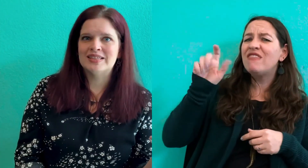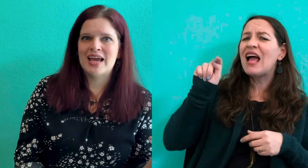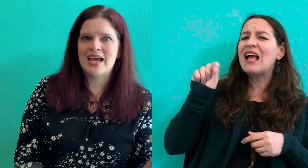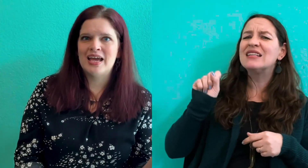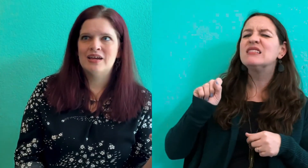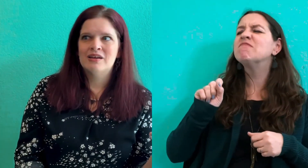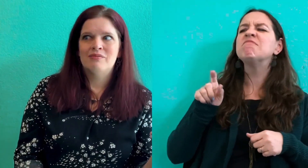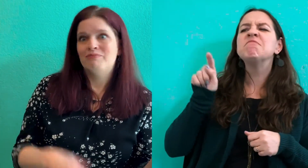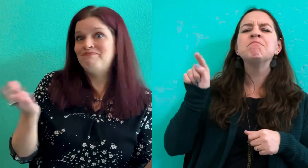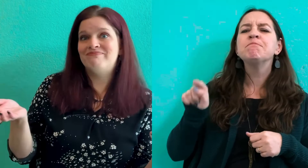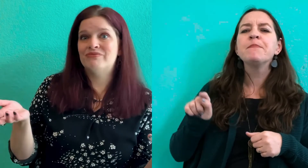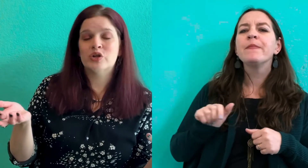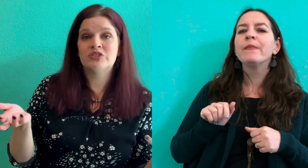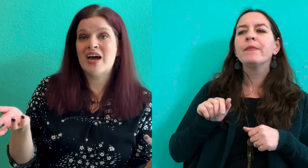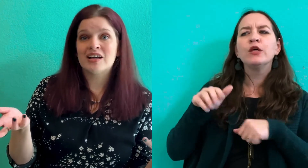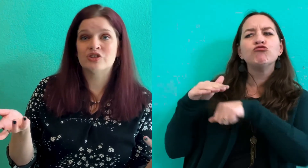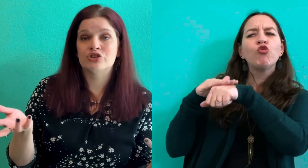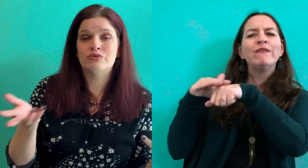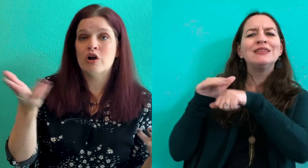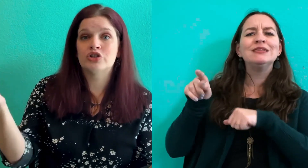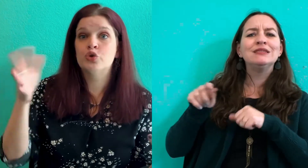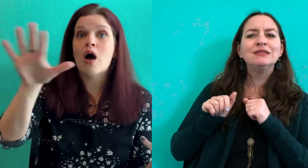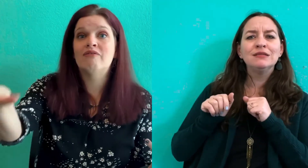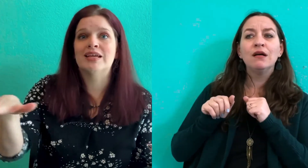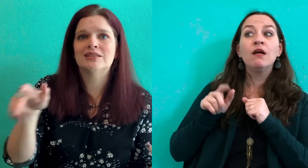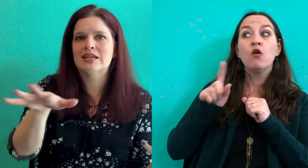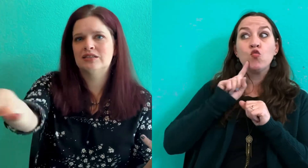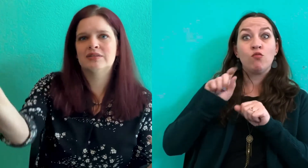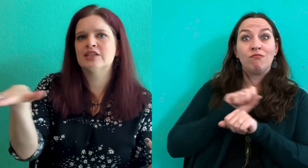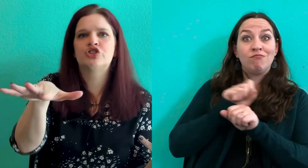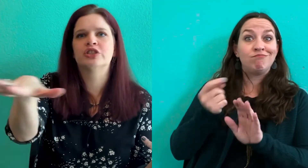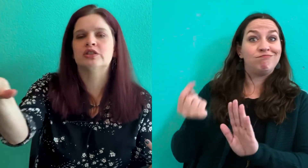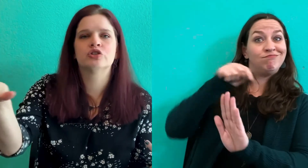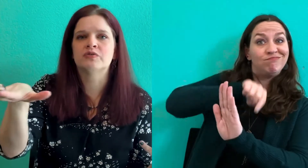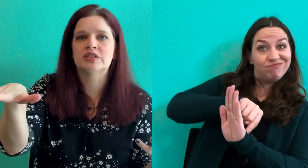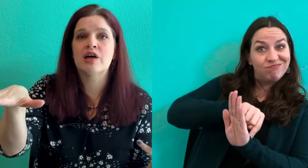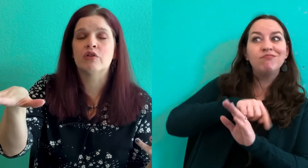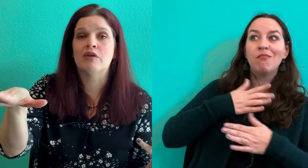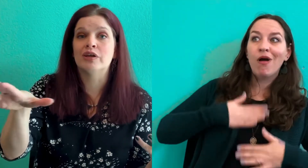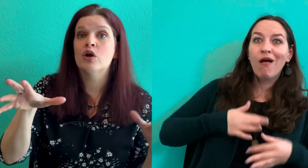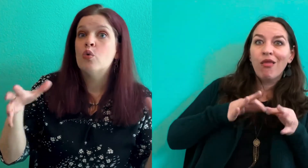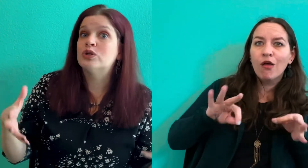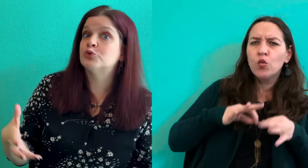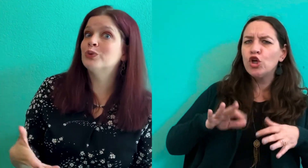say those facts are too obvious. That's just the surface level of it, what's really